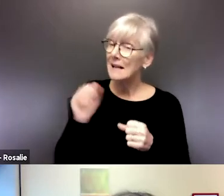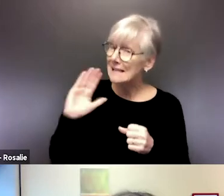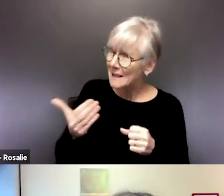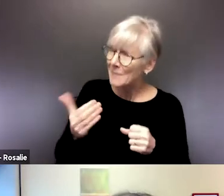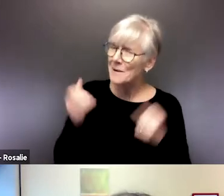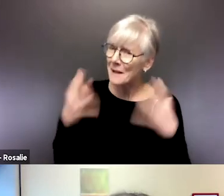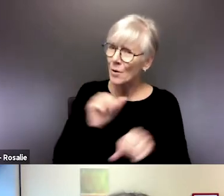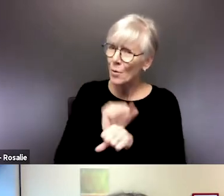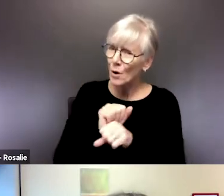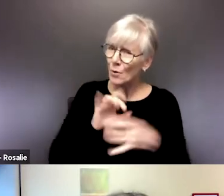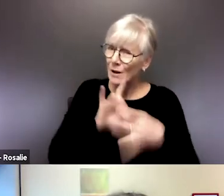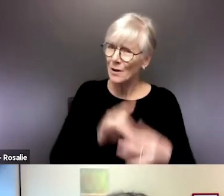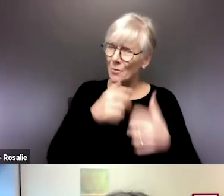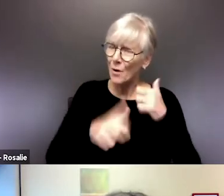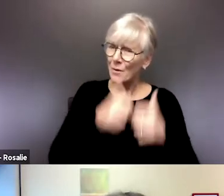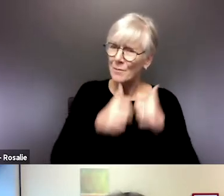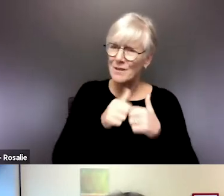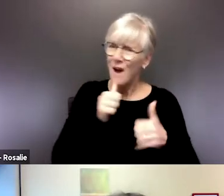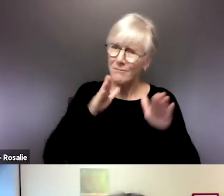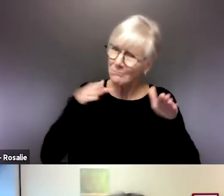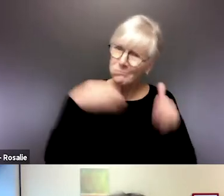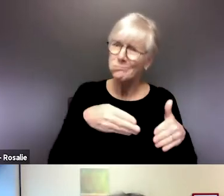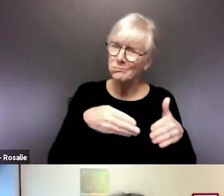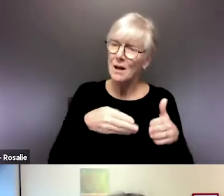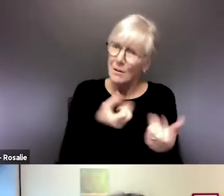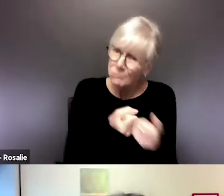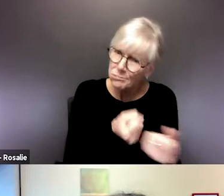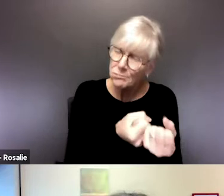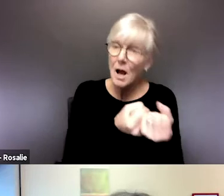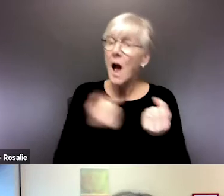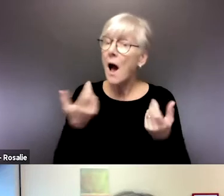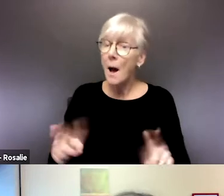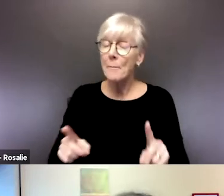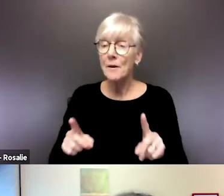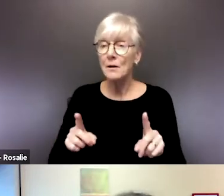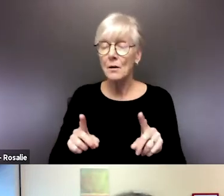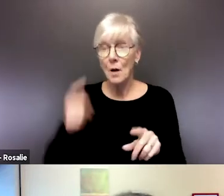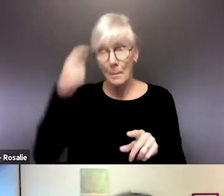the return to work was less sustainable and workers were more at risk of relapse.